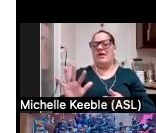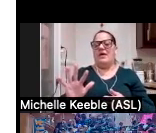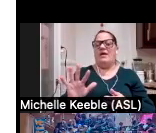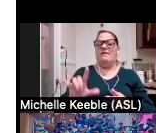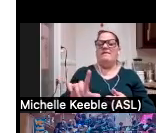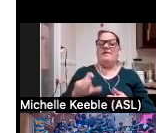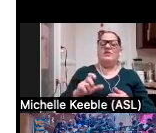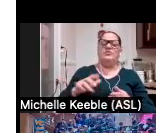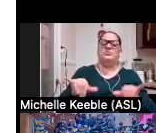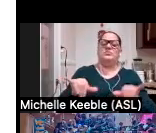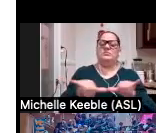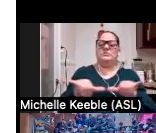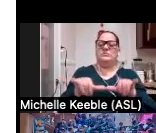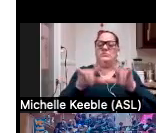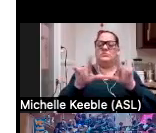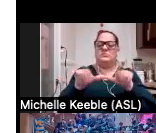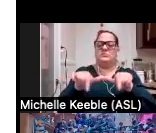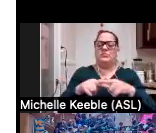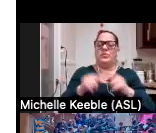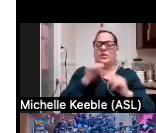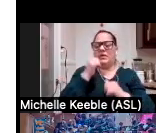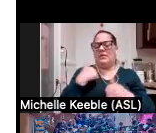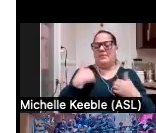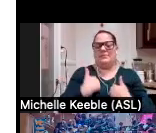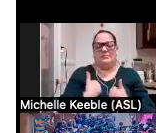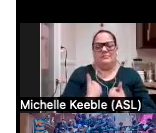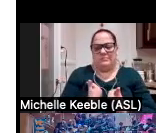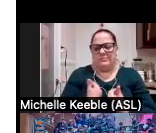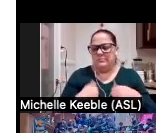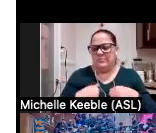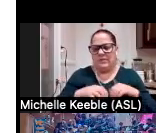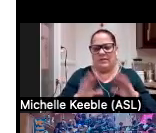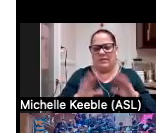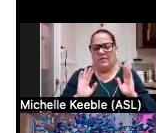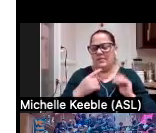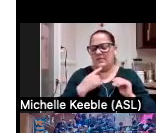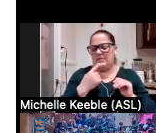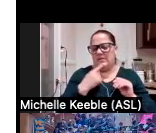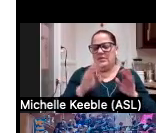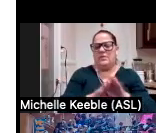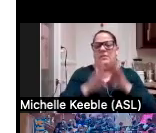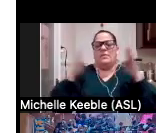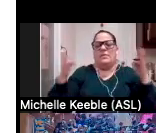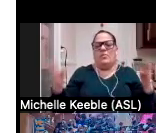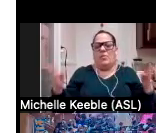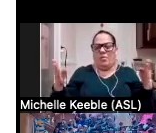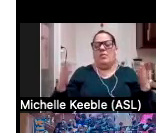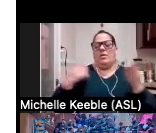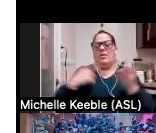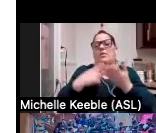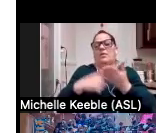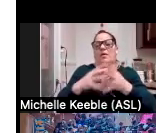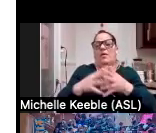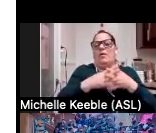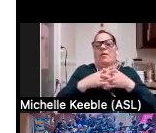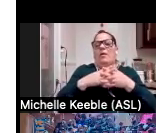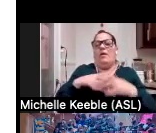could not be exhaustive in our efforts to tell the broad expanse of the American disability history